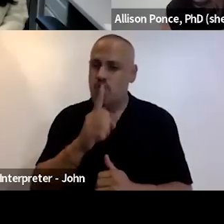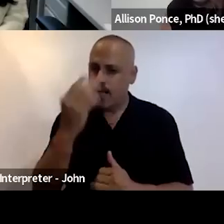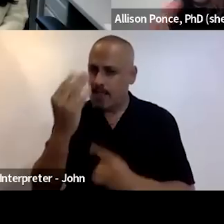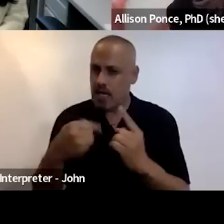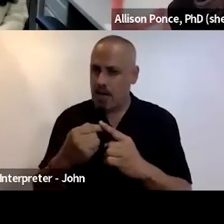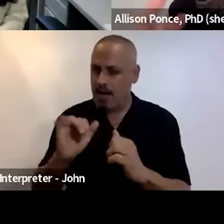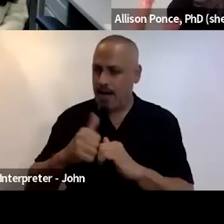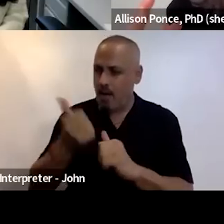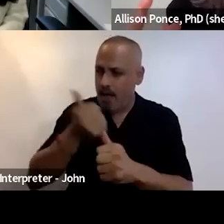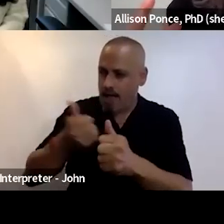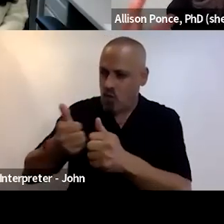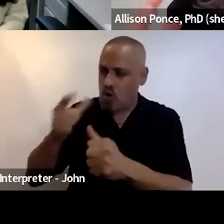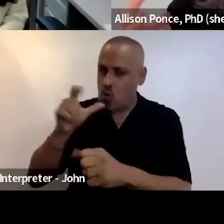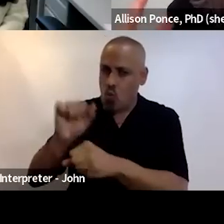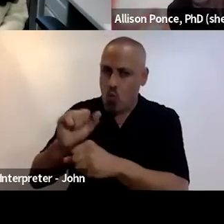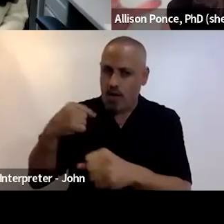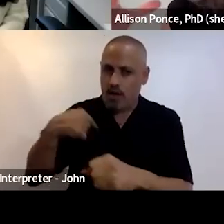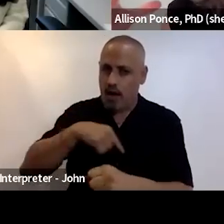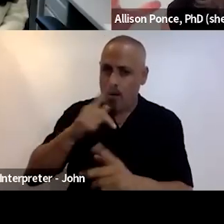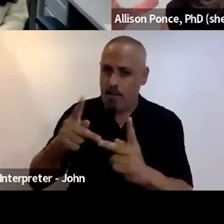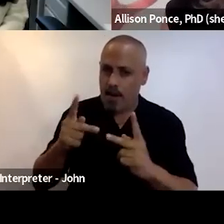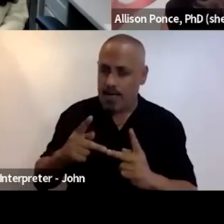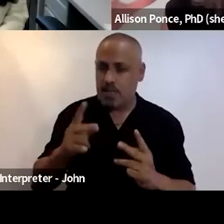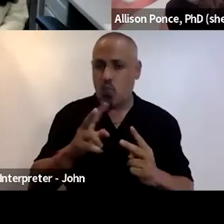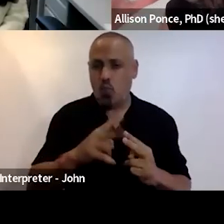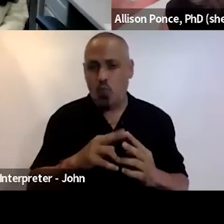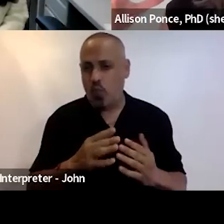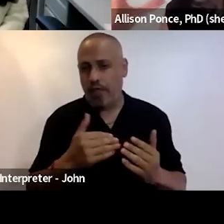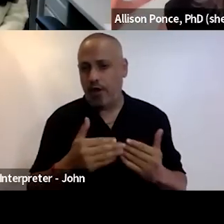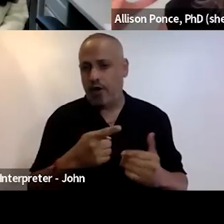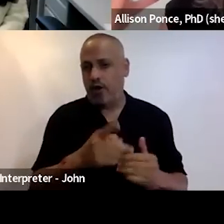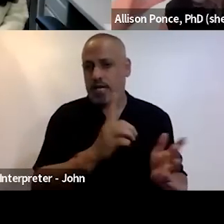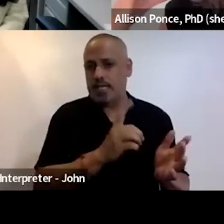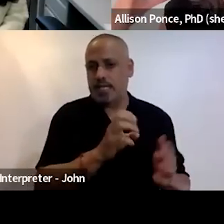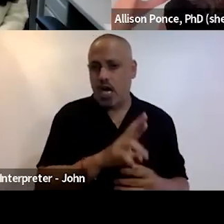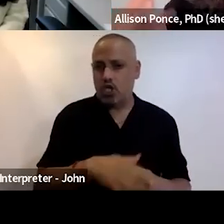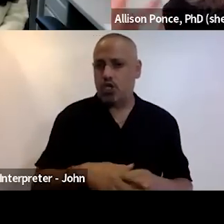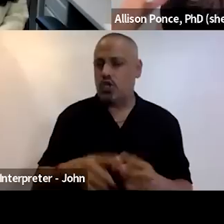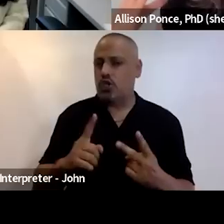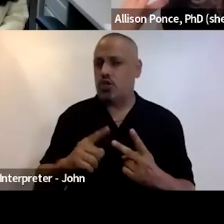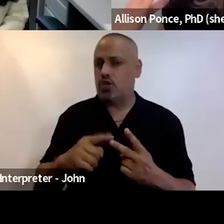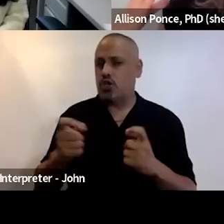how everybody who works at our place, whether they are a doctor, administrative assistant,